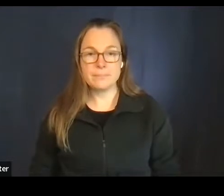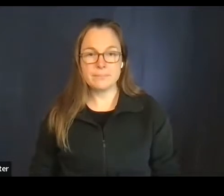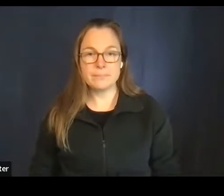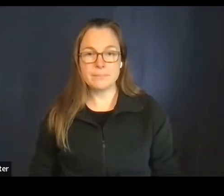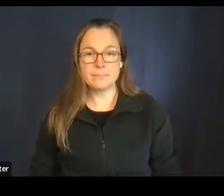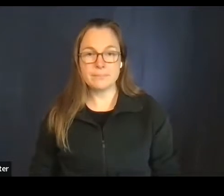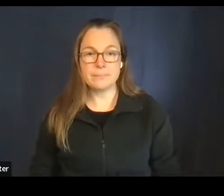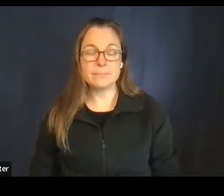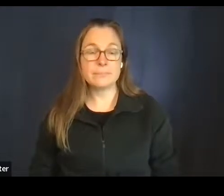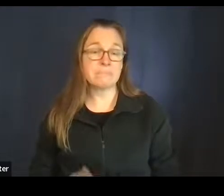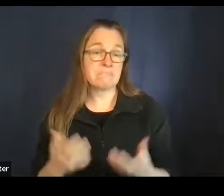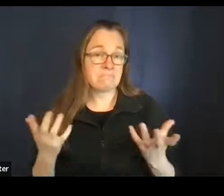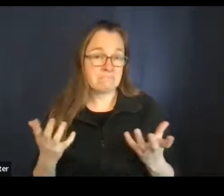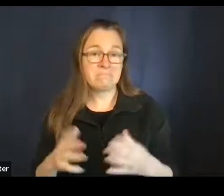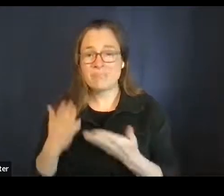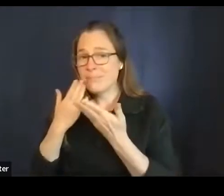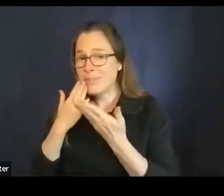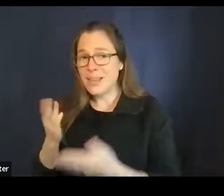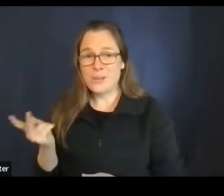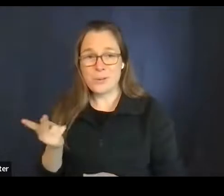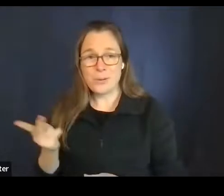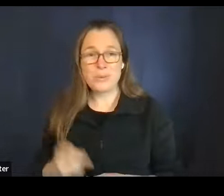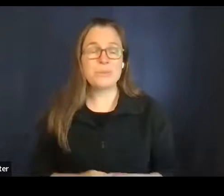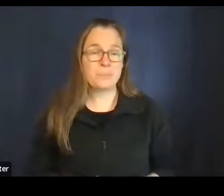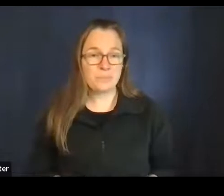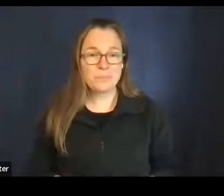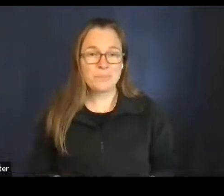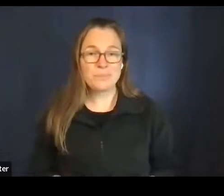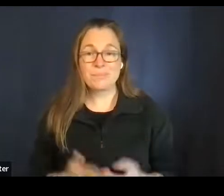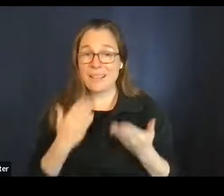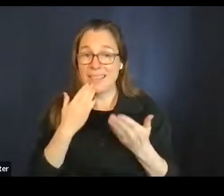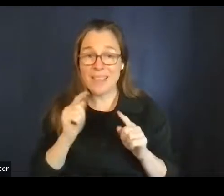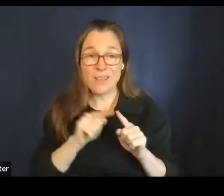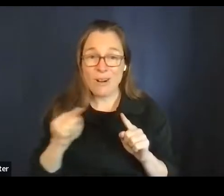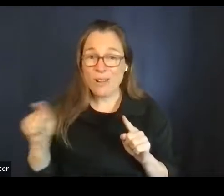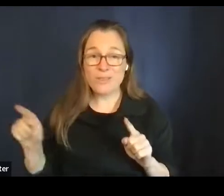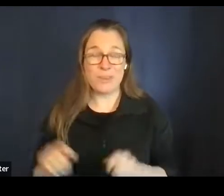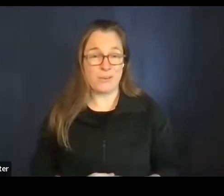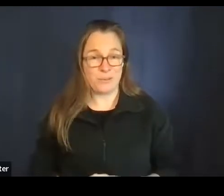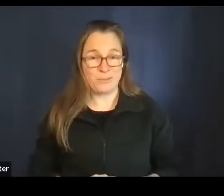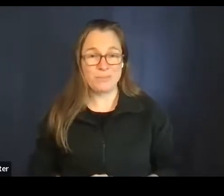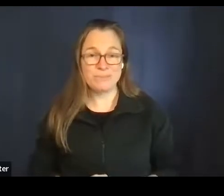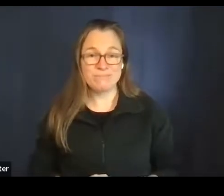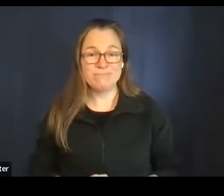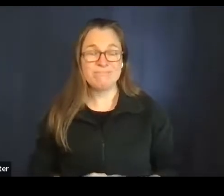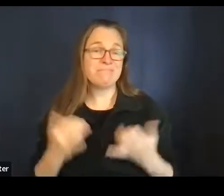So thank you, commissioners, and thank your fellow commissioners also. I want to take a moment to acknowledge